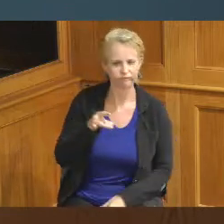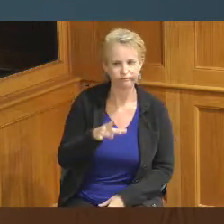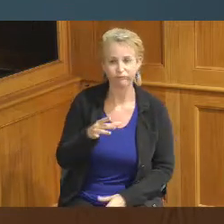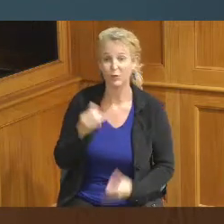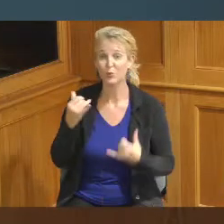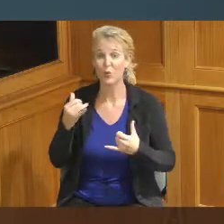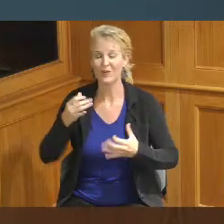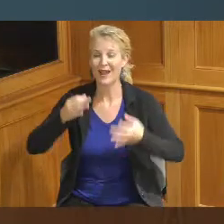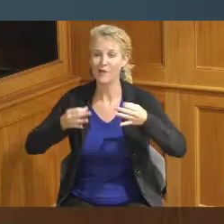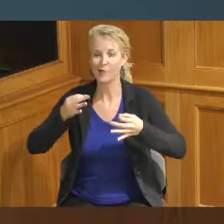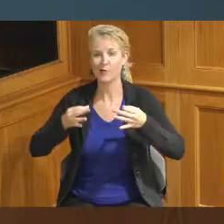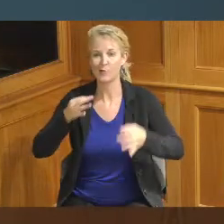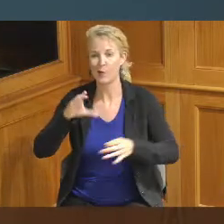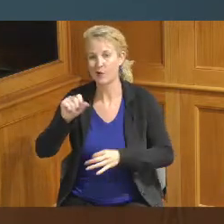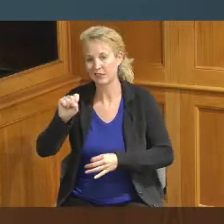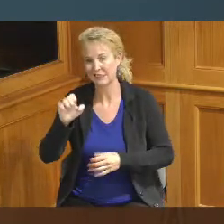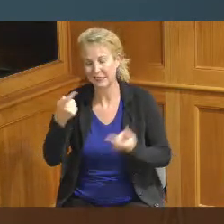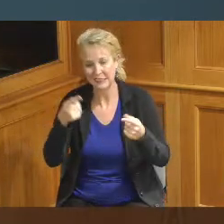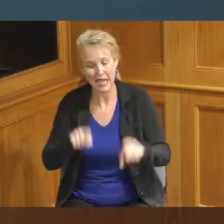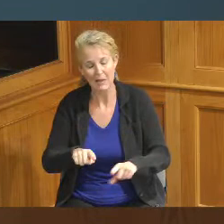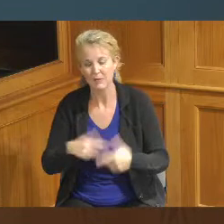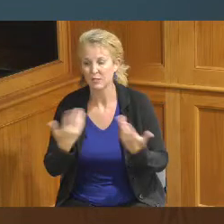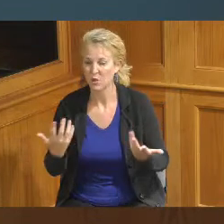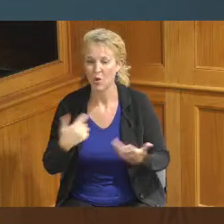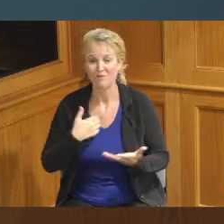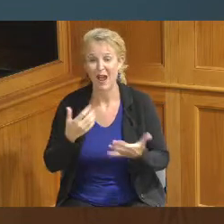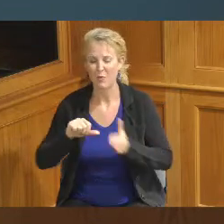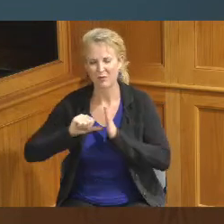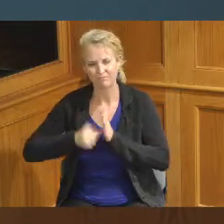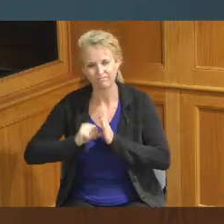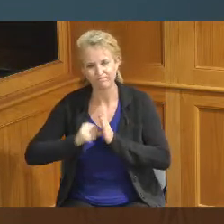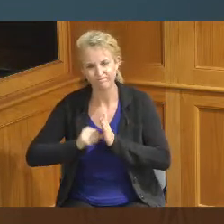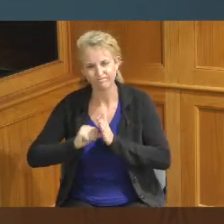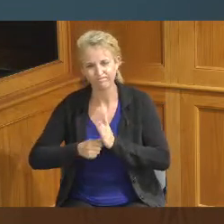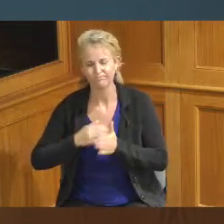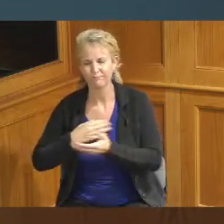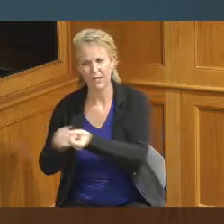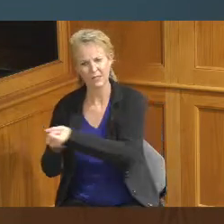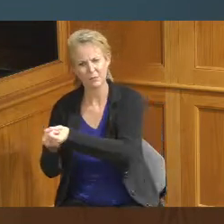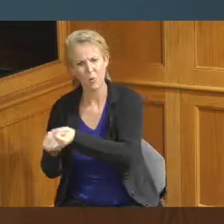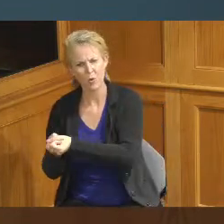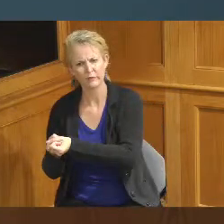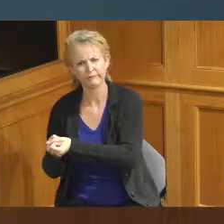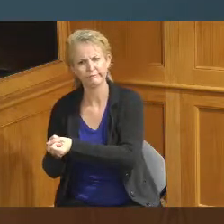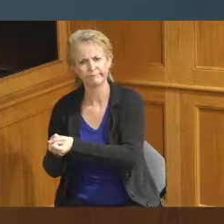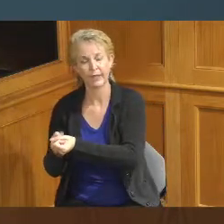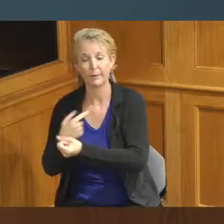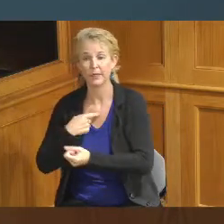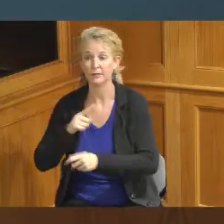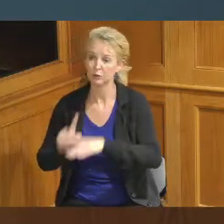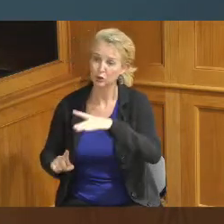court so I just wanted to to highlight that that's one thing for us to be there with proclamations